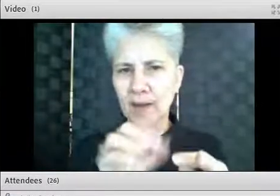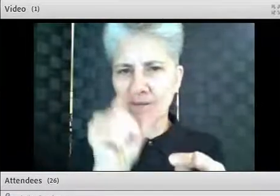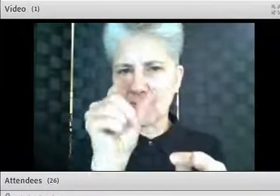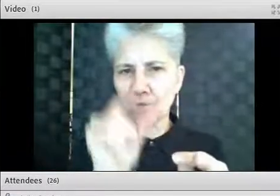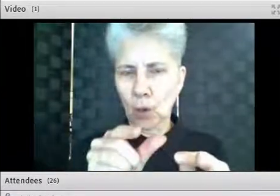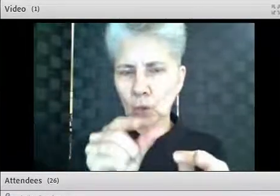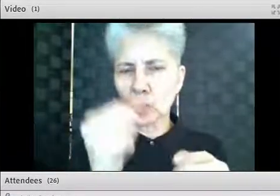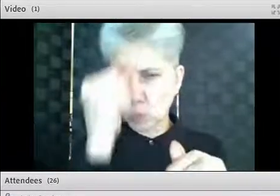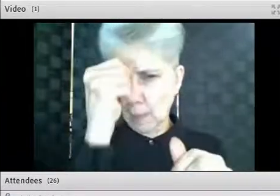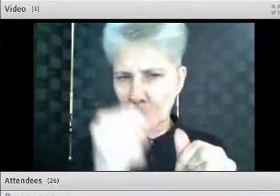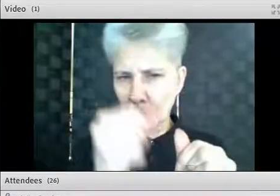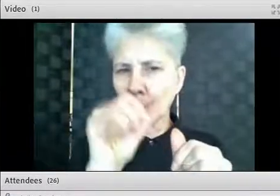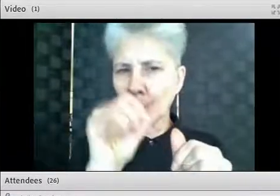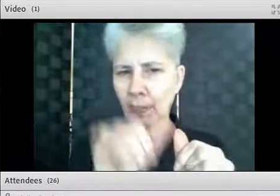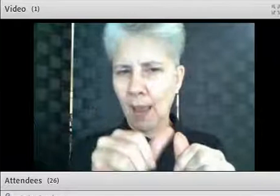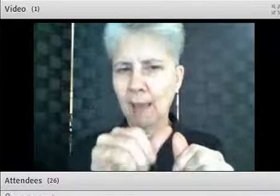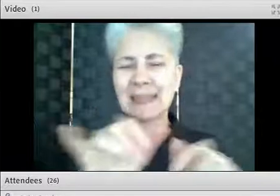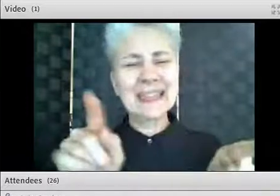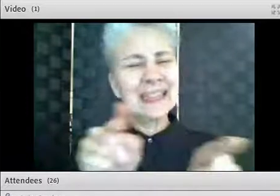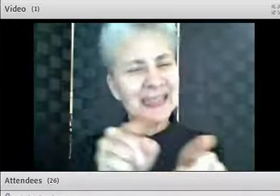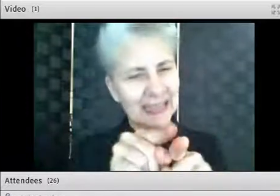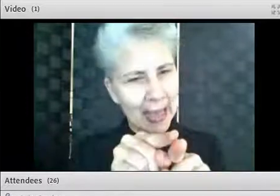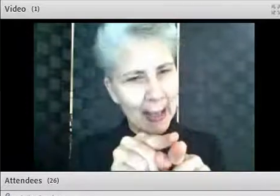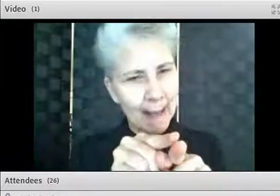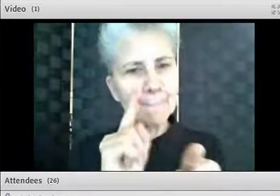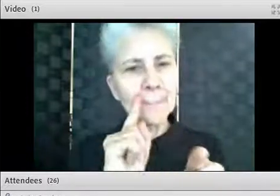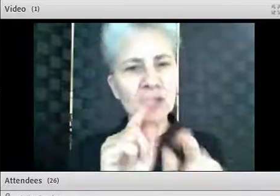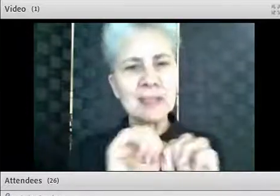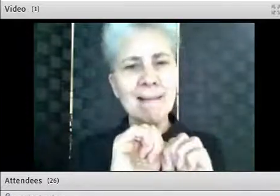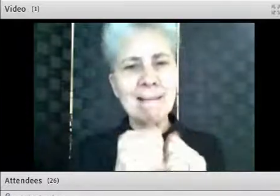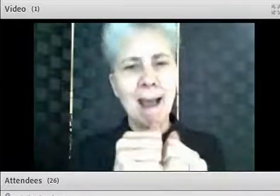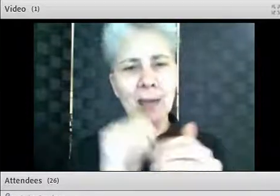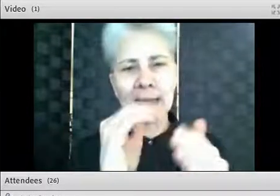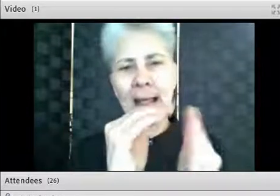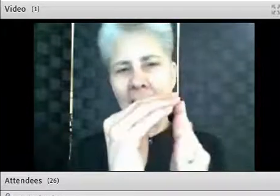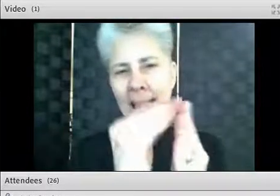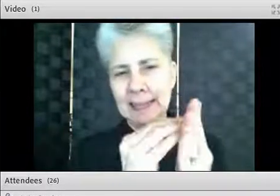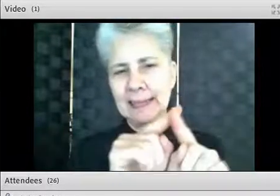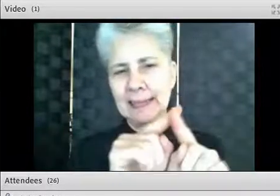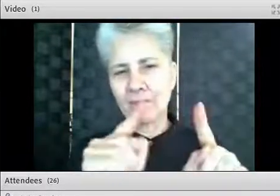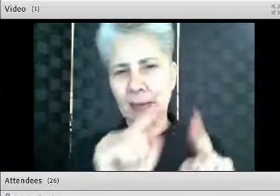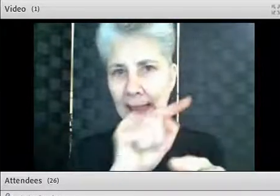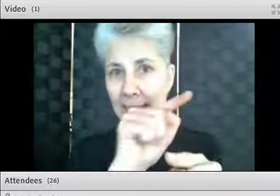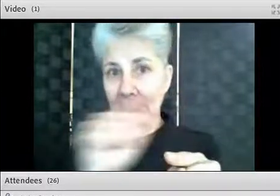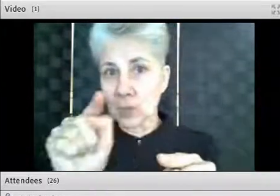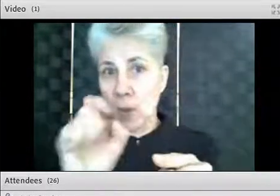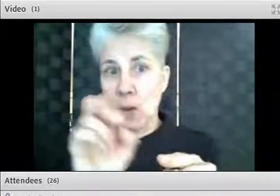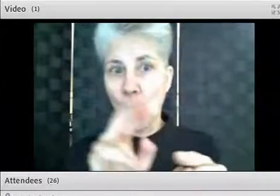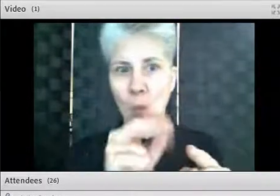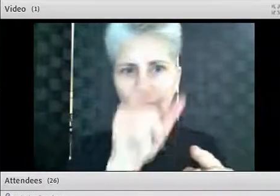but just oriented slightly differently. The numbers that come next after that initial letter